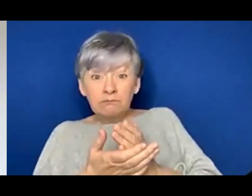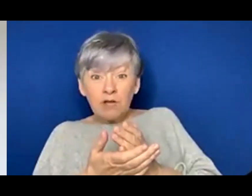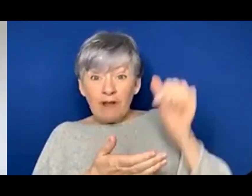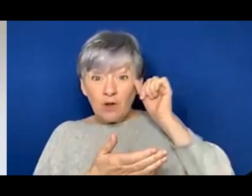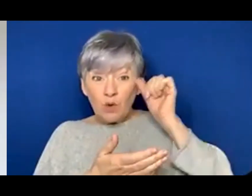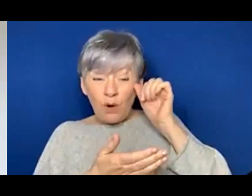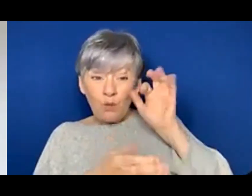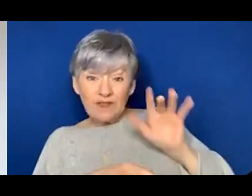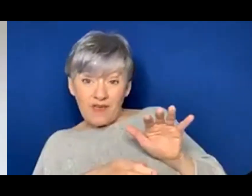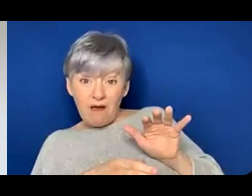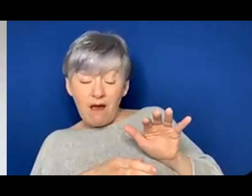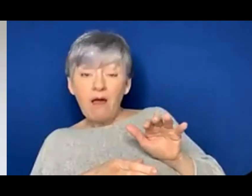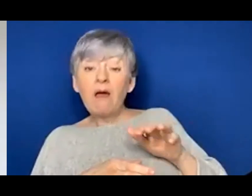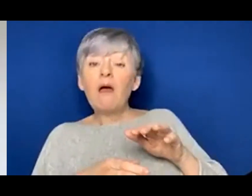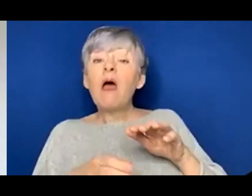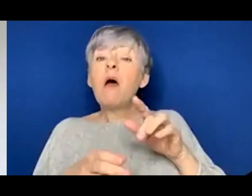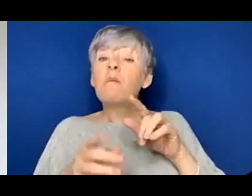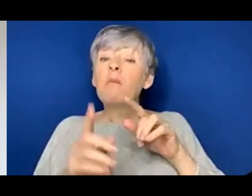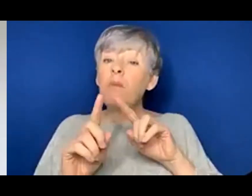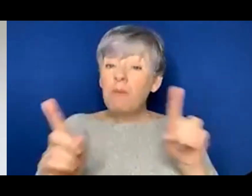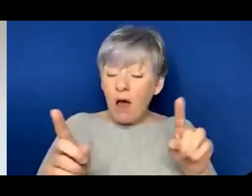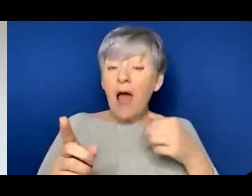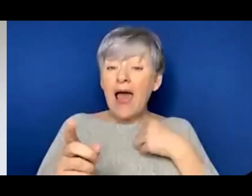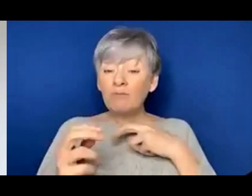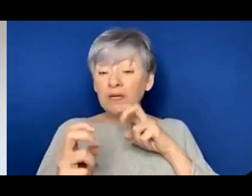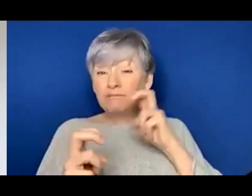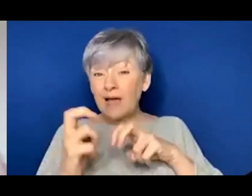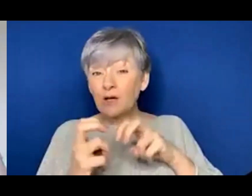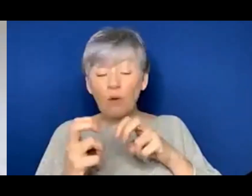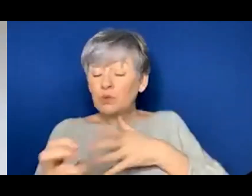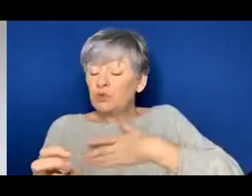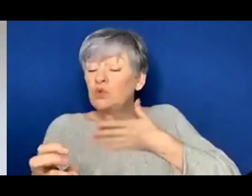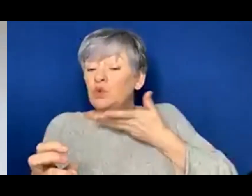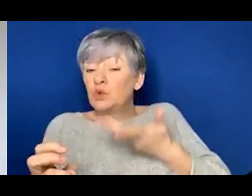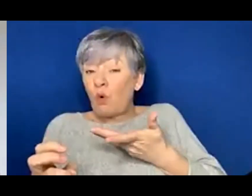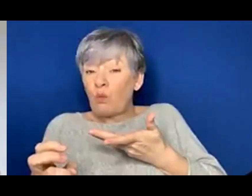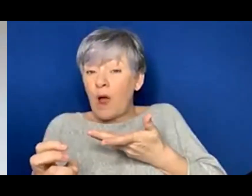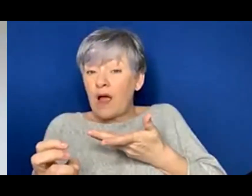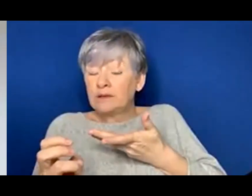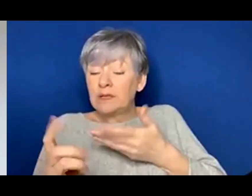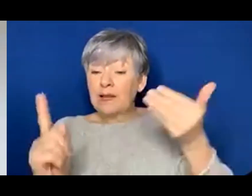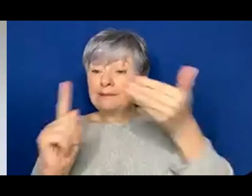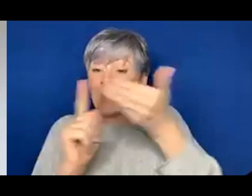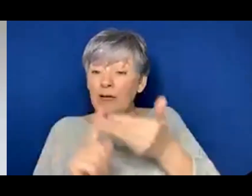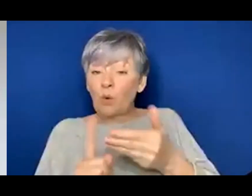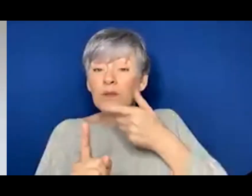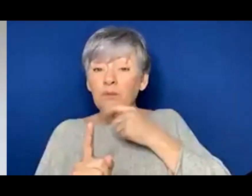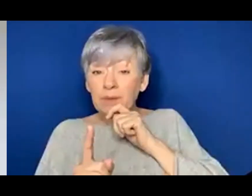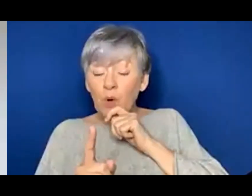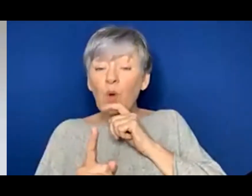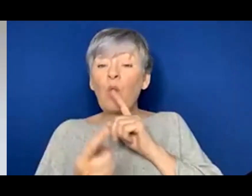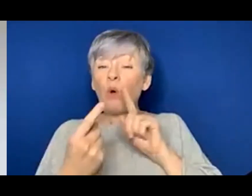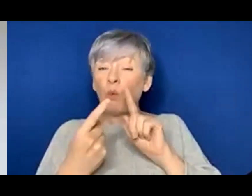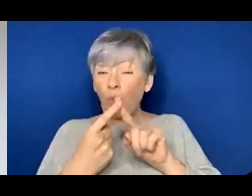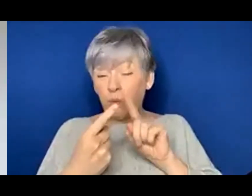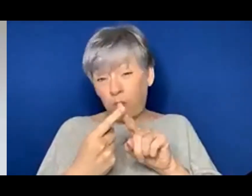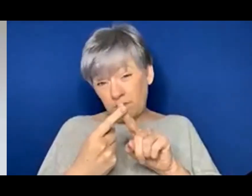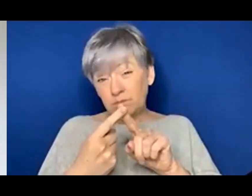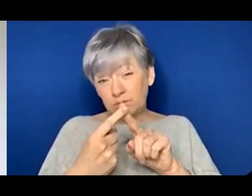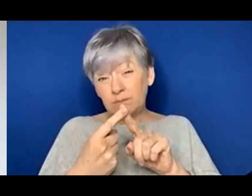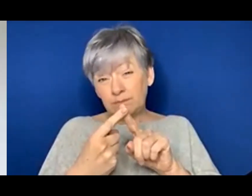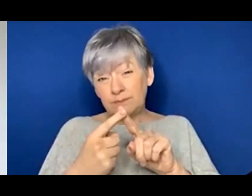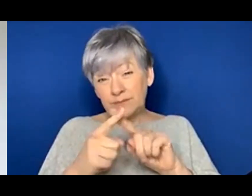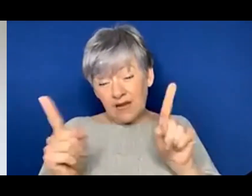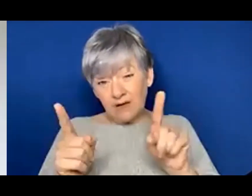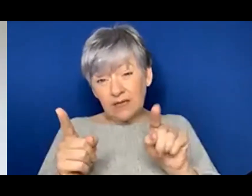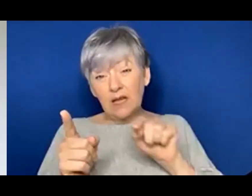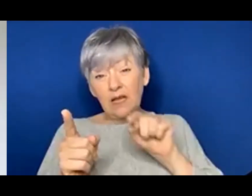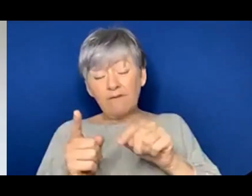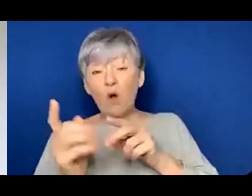However, although we don't want to rediagnose people, one exception can be Eric Satie - if you